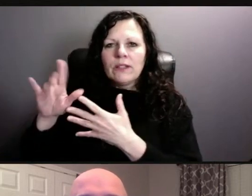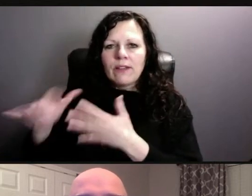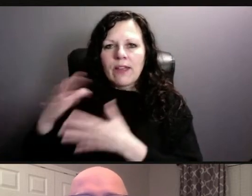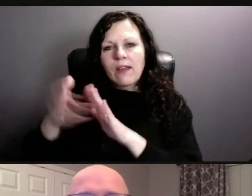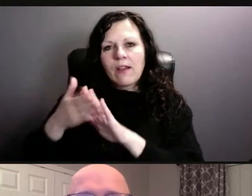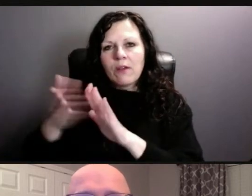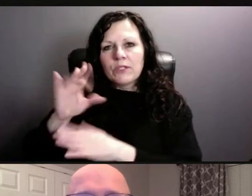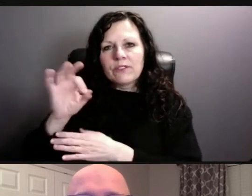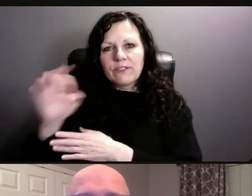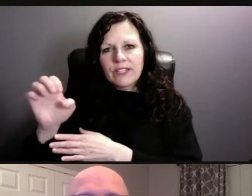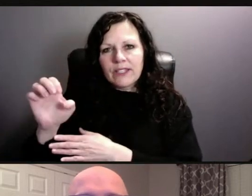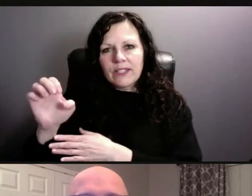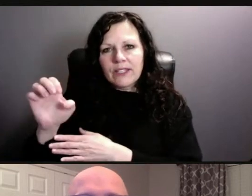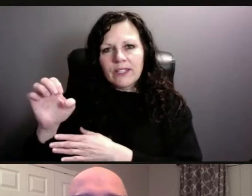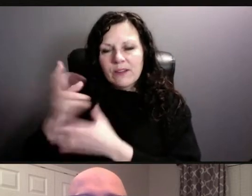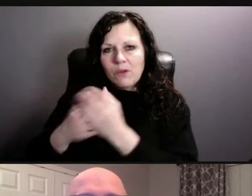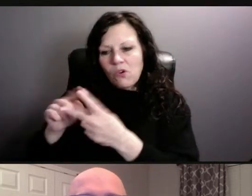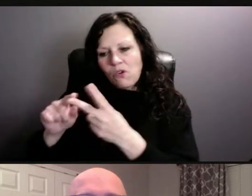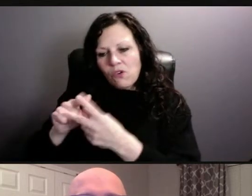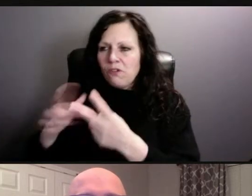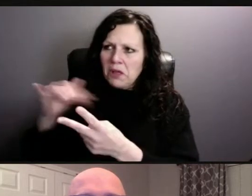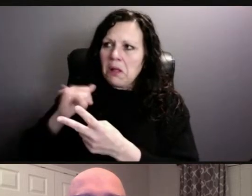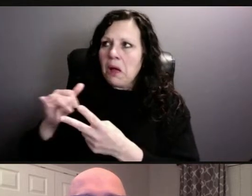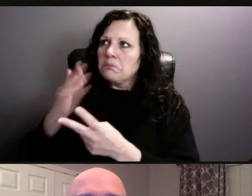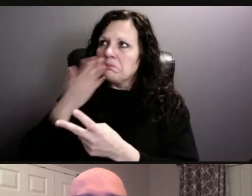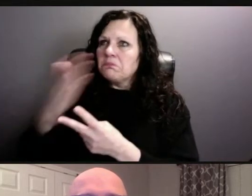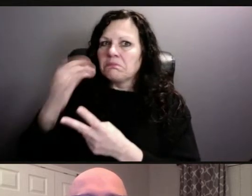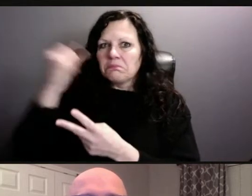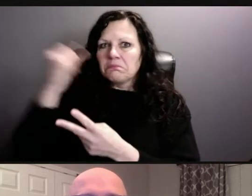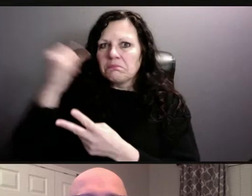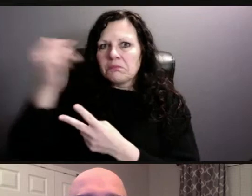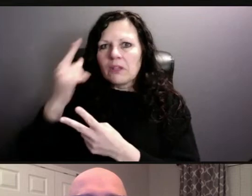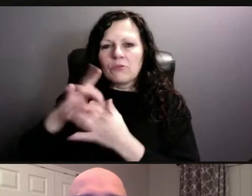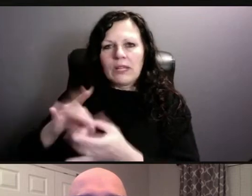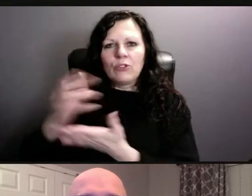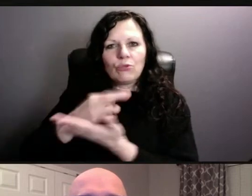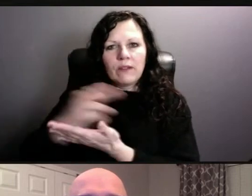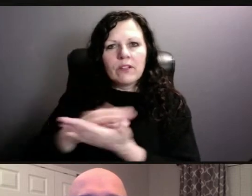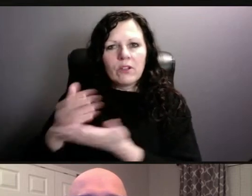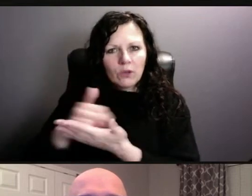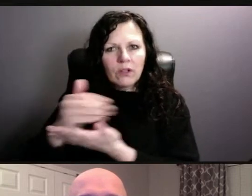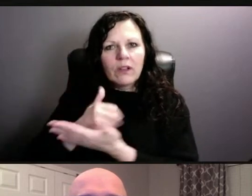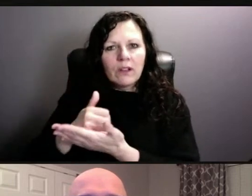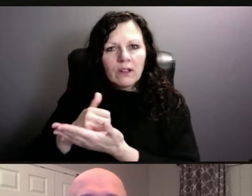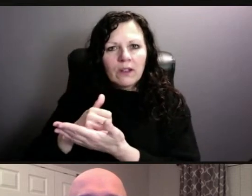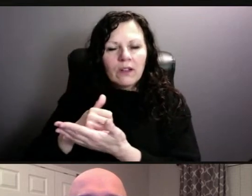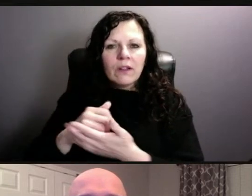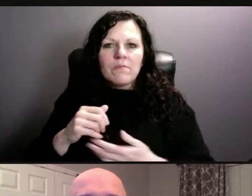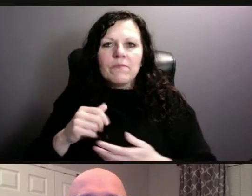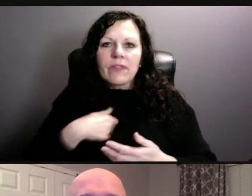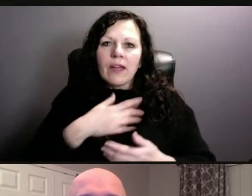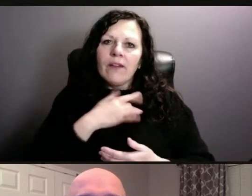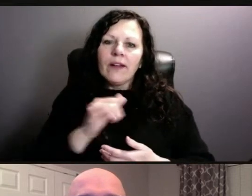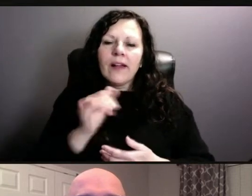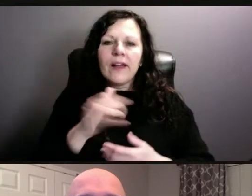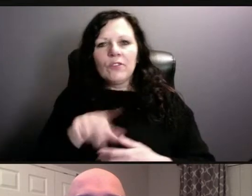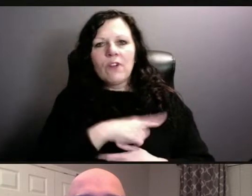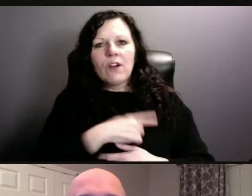SEE THE LOCAL OPTION LEVY AND THE OPERATIONS FEE AS THE TWO